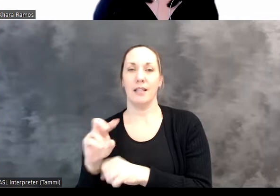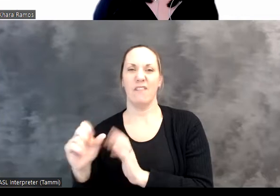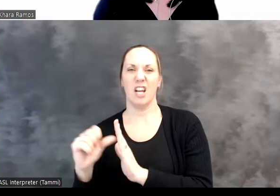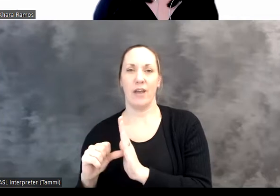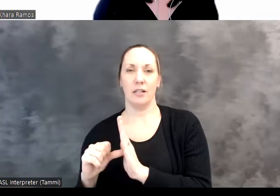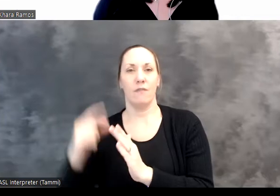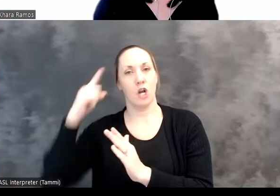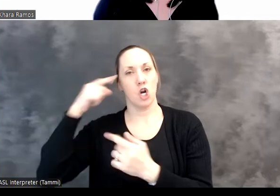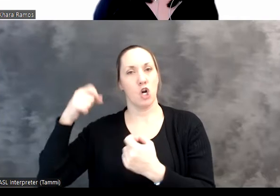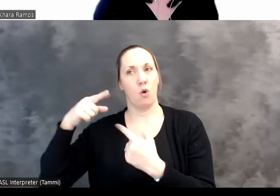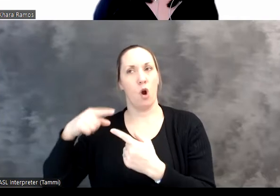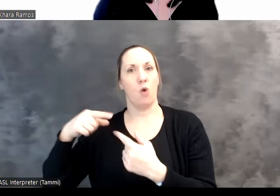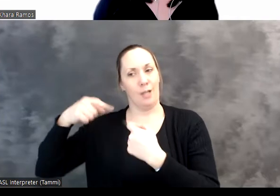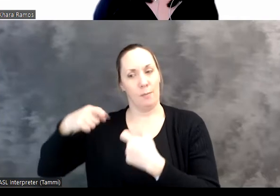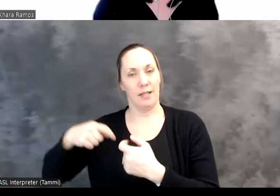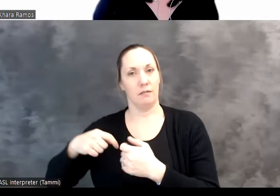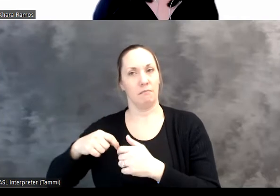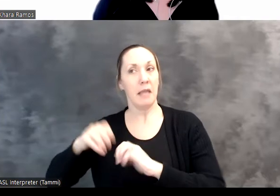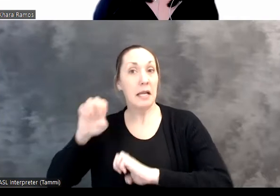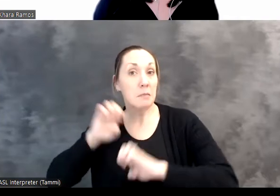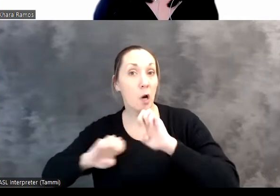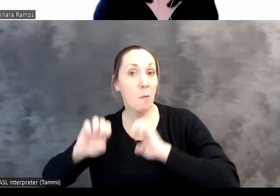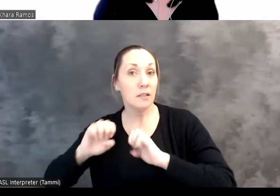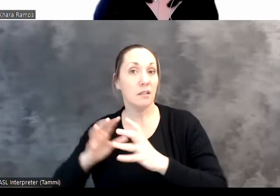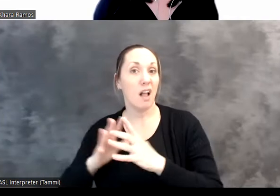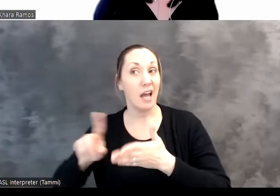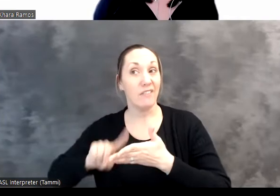Disabilities working on using invasive